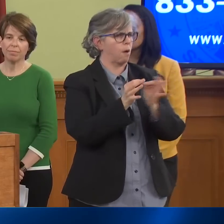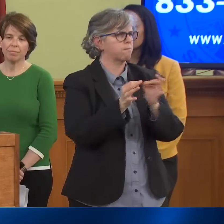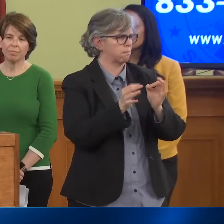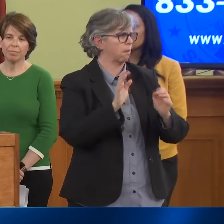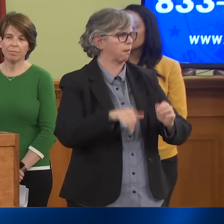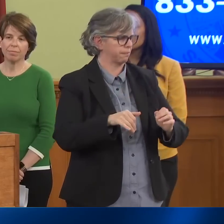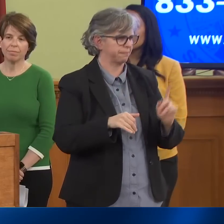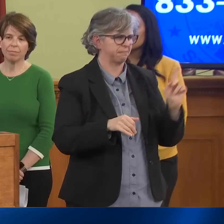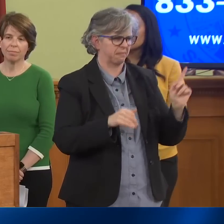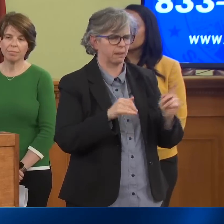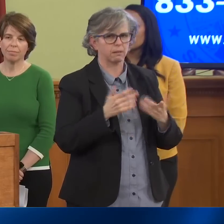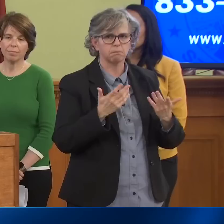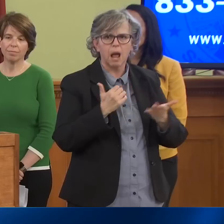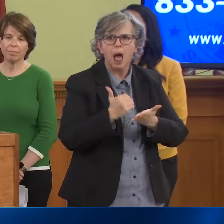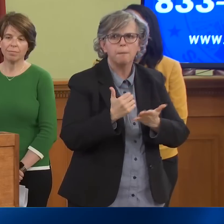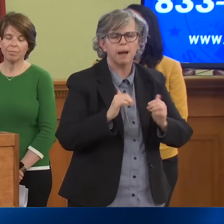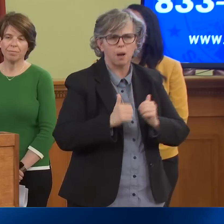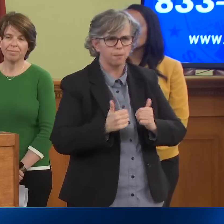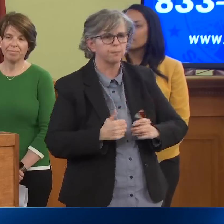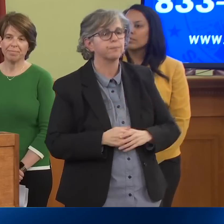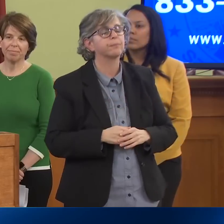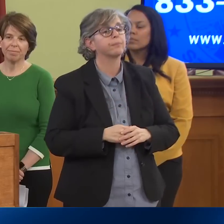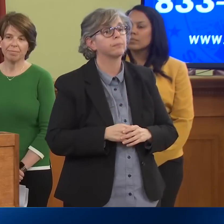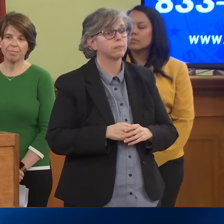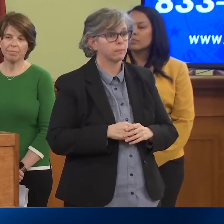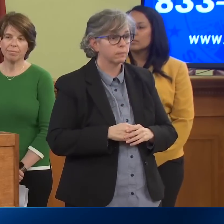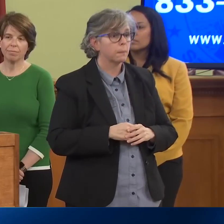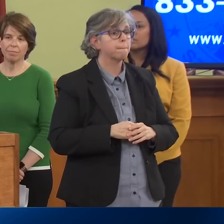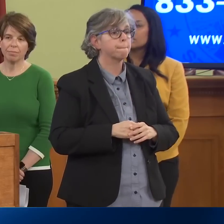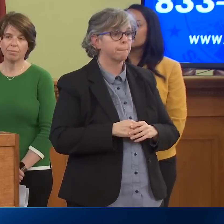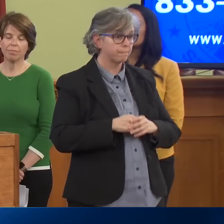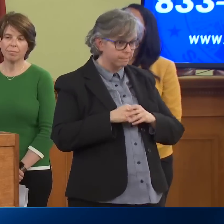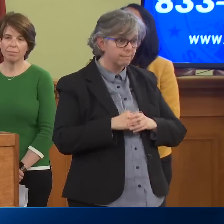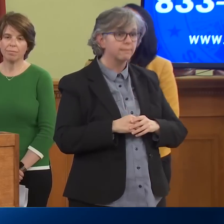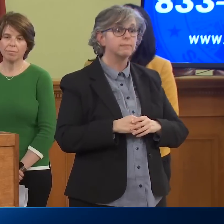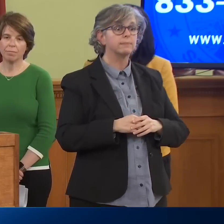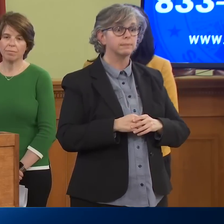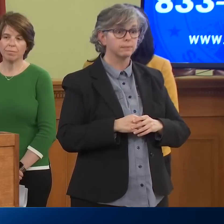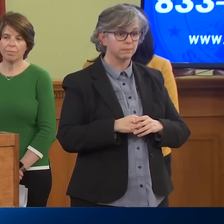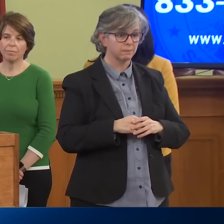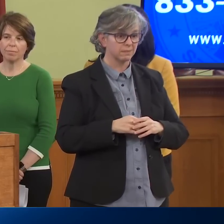DO. I WILL ASK IN A MOMENT FOR THE LIEUTENANT GOVERNOR TO TALK A LITTLE BIT ABOUT THAT AND WE